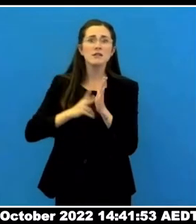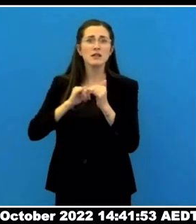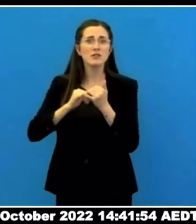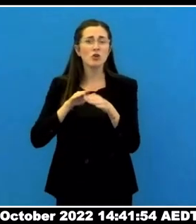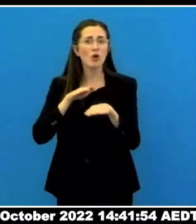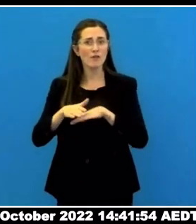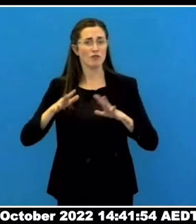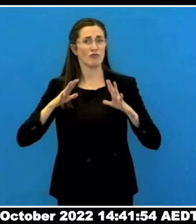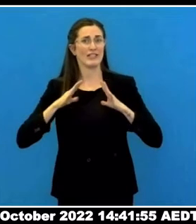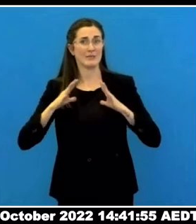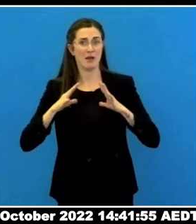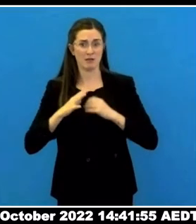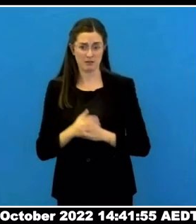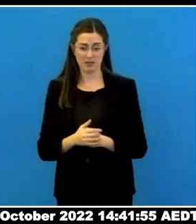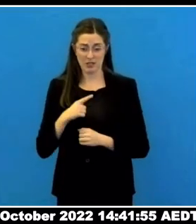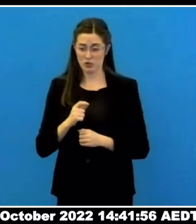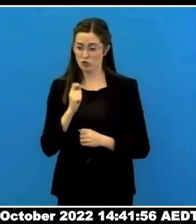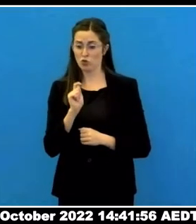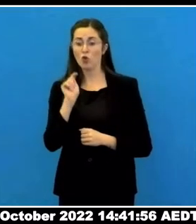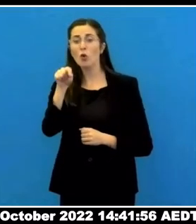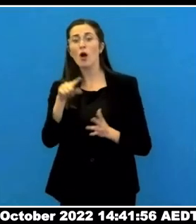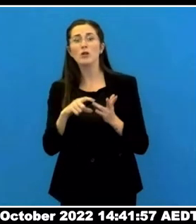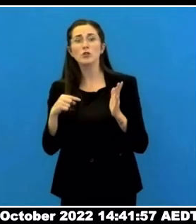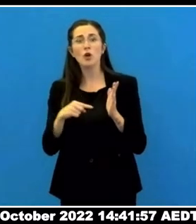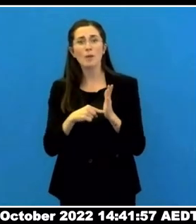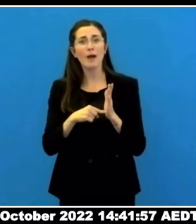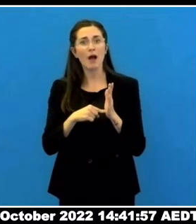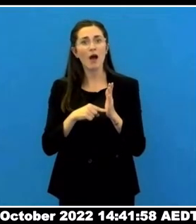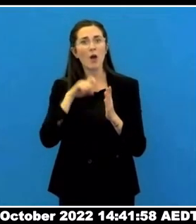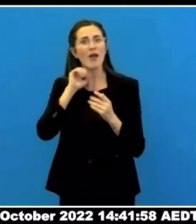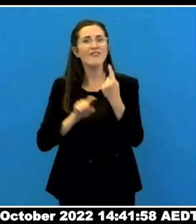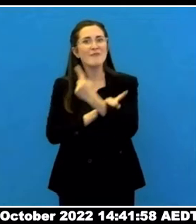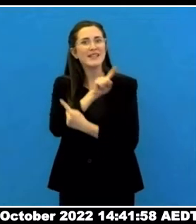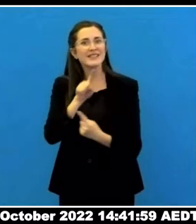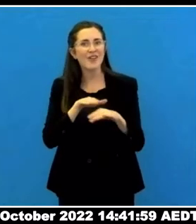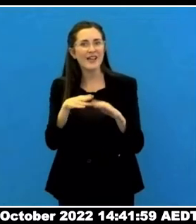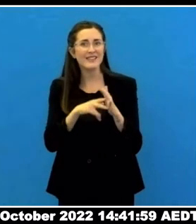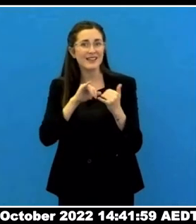because we are due for an appointment in October to discuss my daughter's new plan.